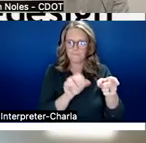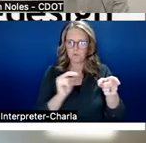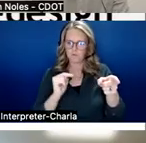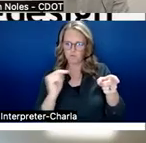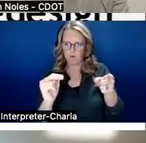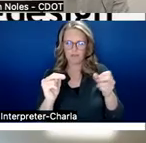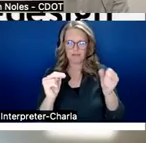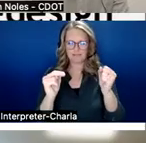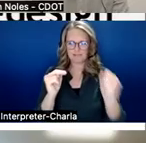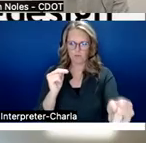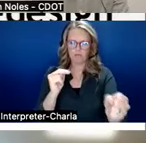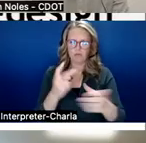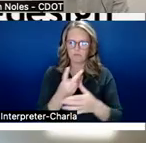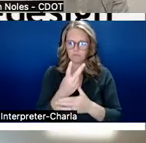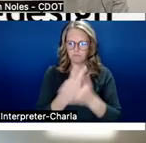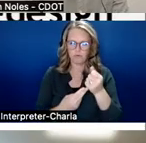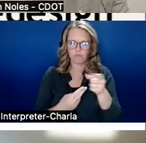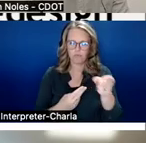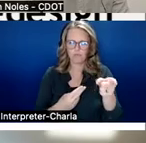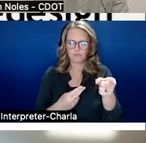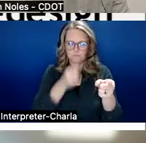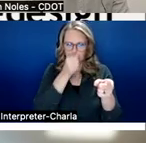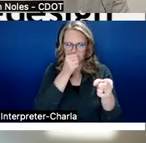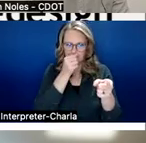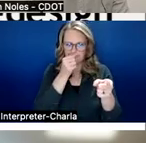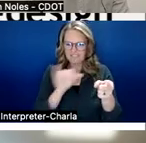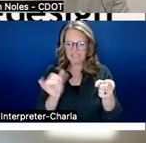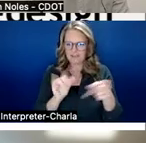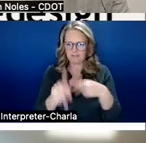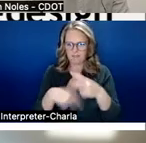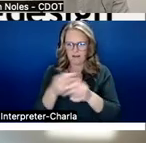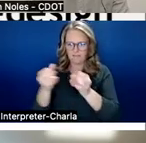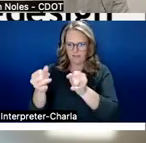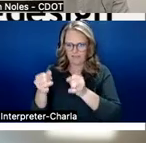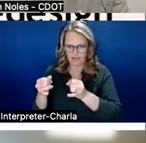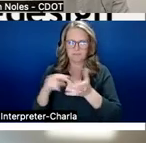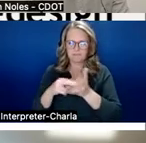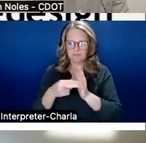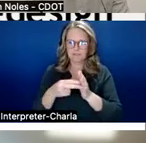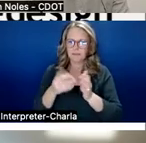on the north side of the intersection. And then that will allow the bus to get to the station